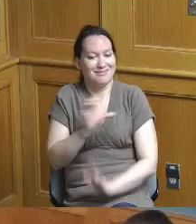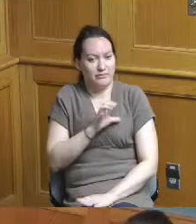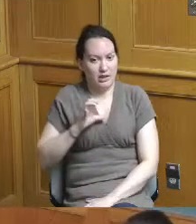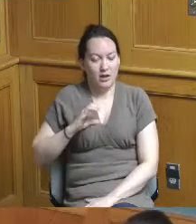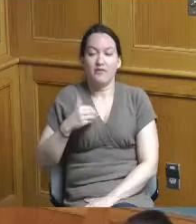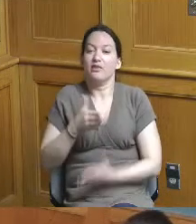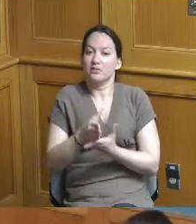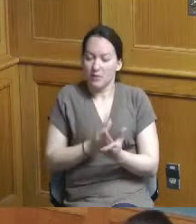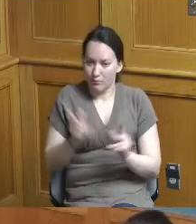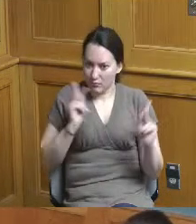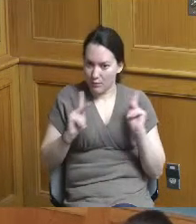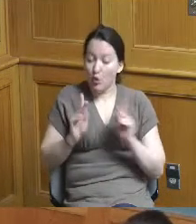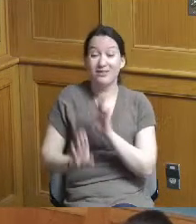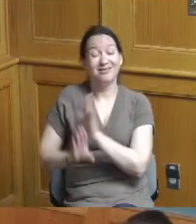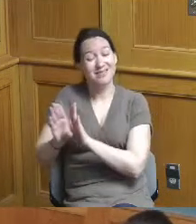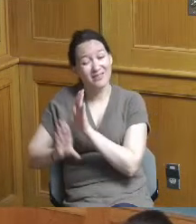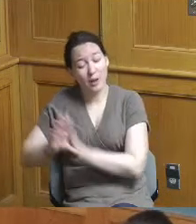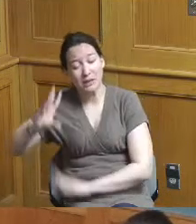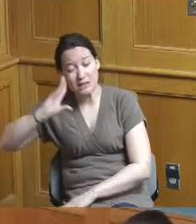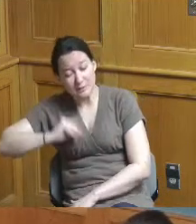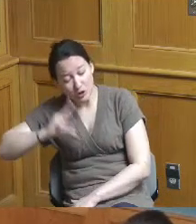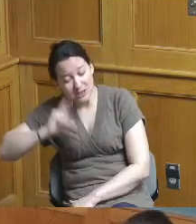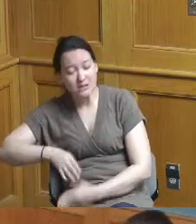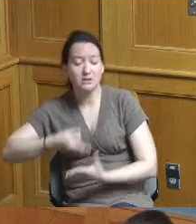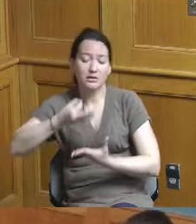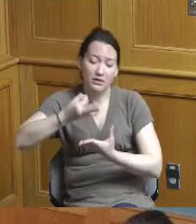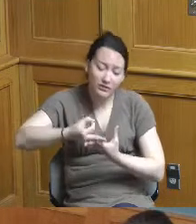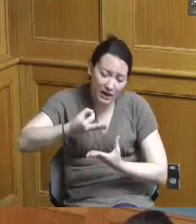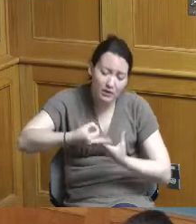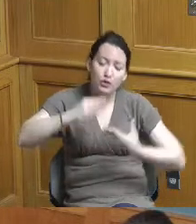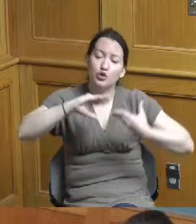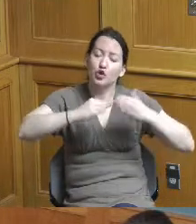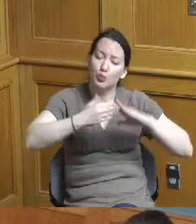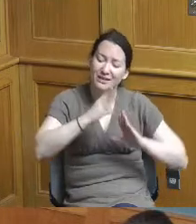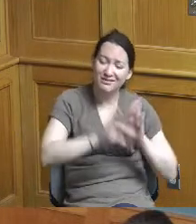people there with both development experience also finance and Community Development experience so